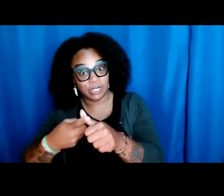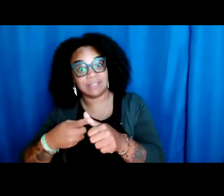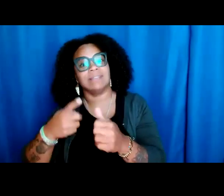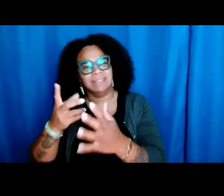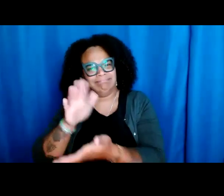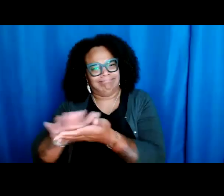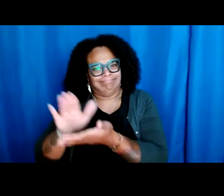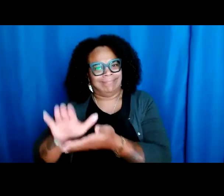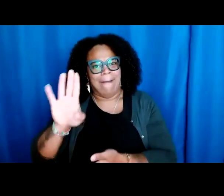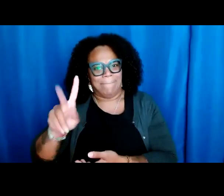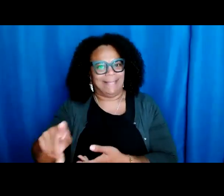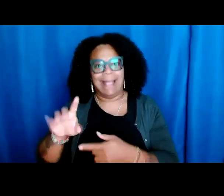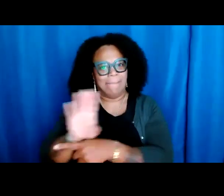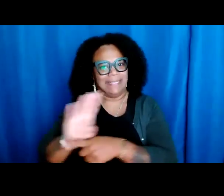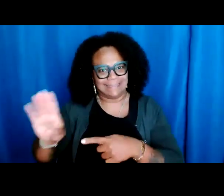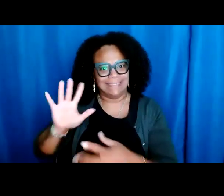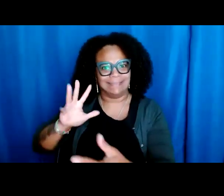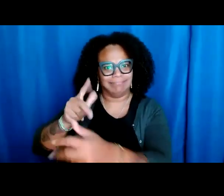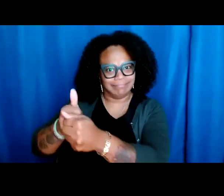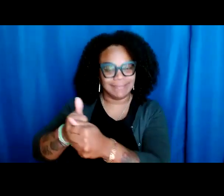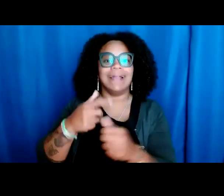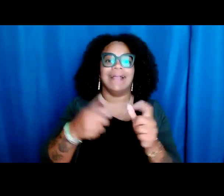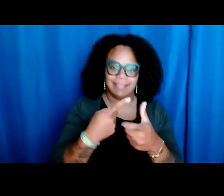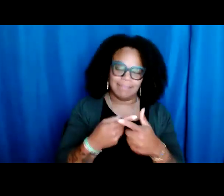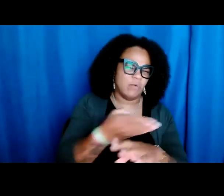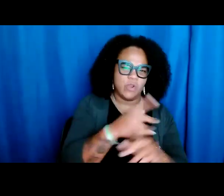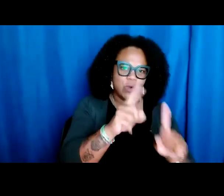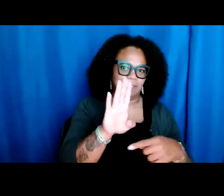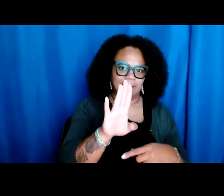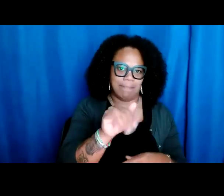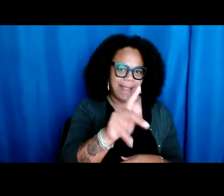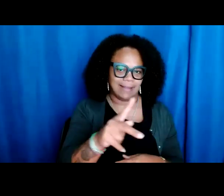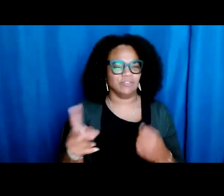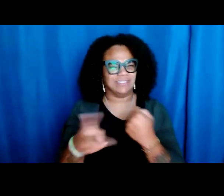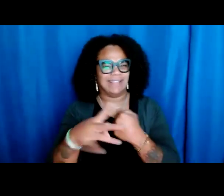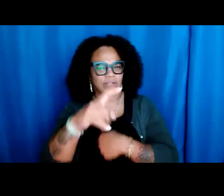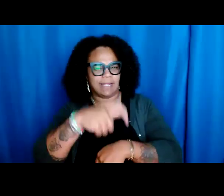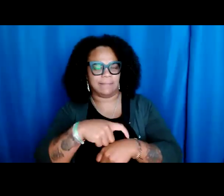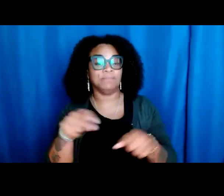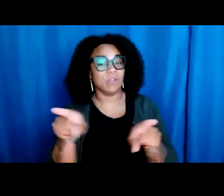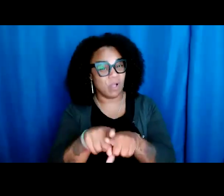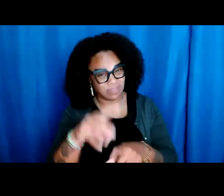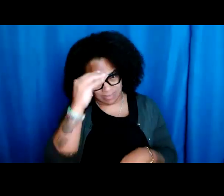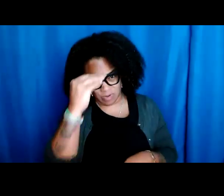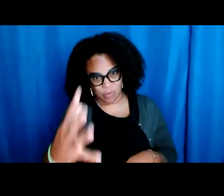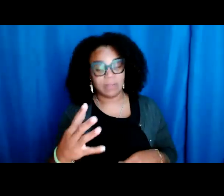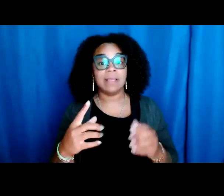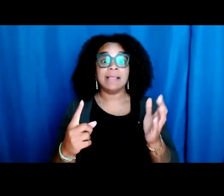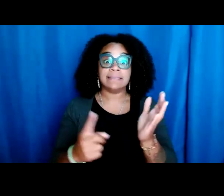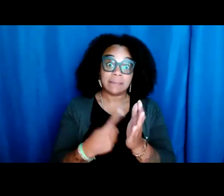to the bank to save yourself some time. I will also tell you this. Sometimes banks